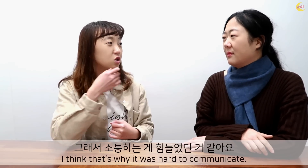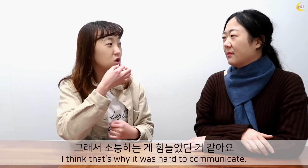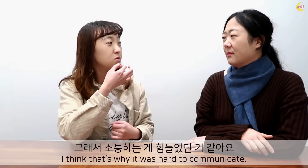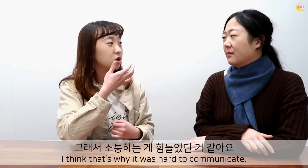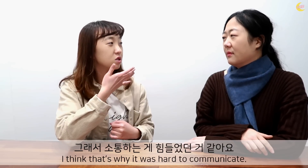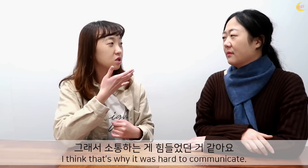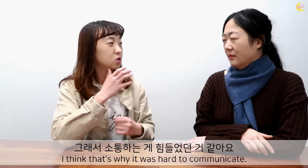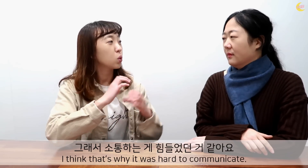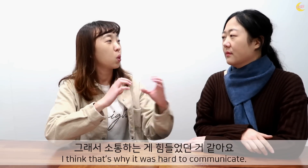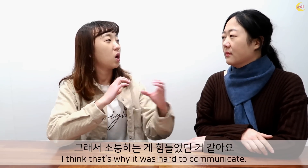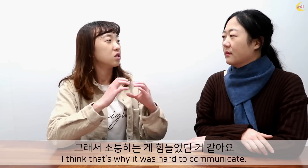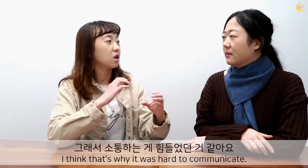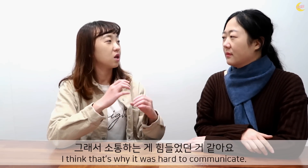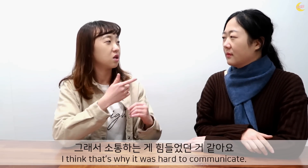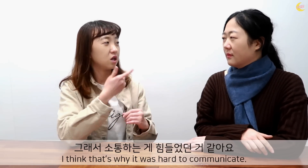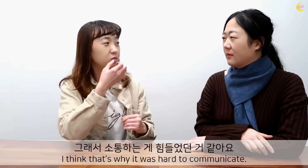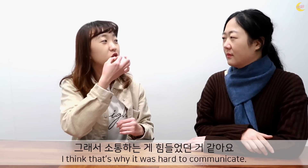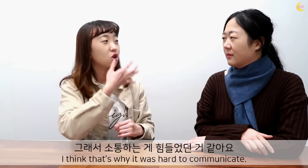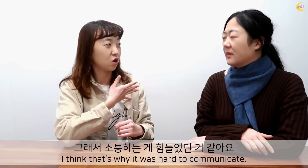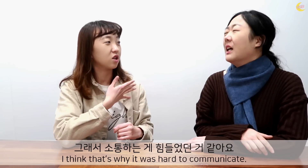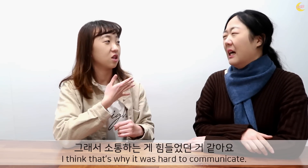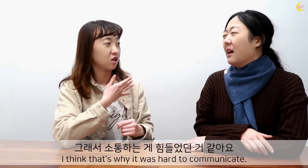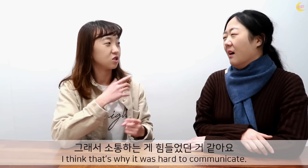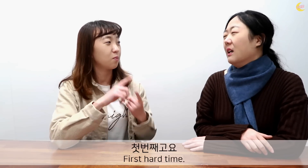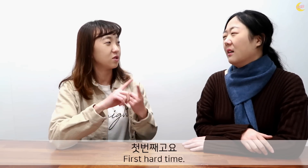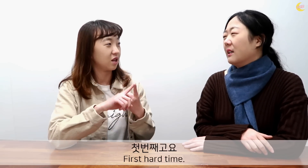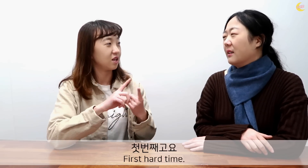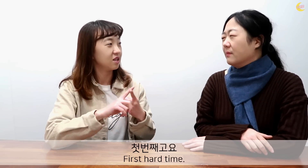I think that’s why it was hard to communicate.